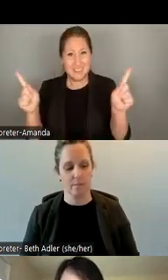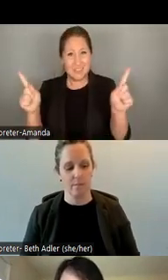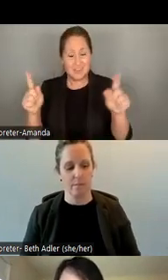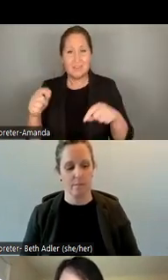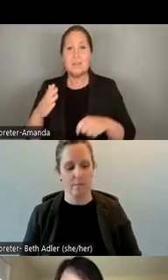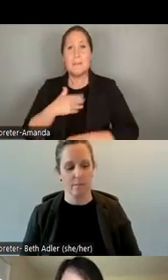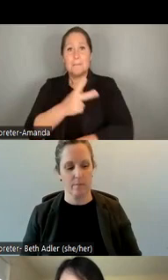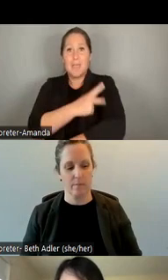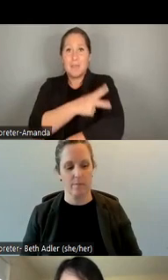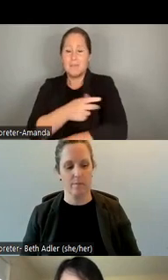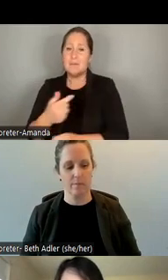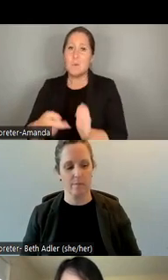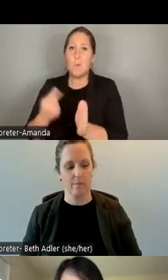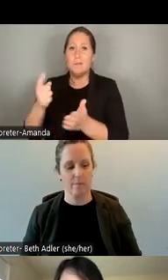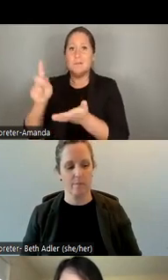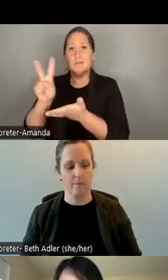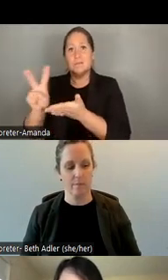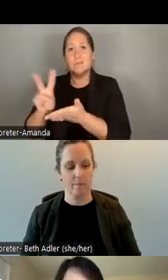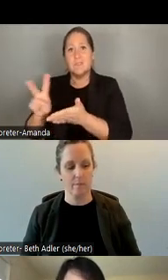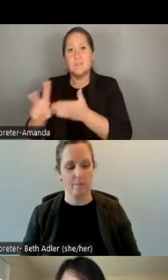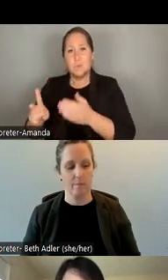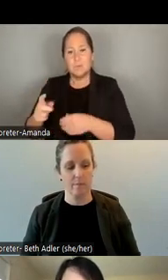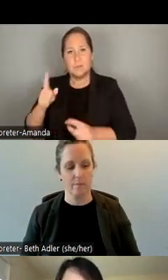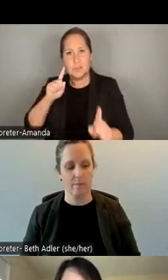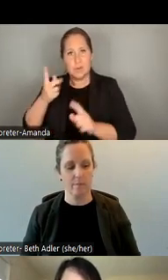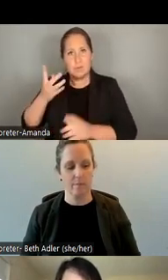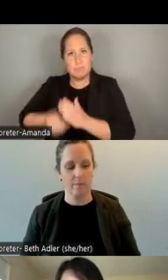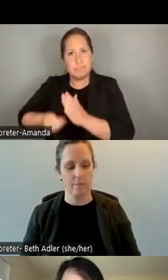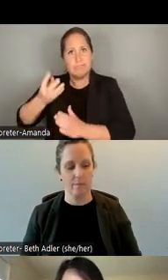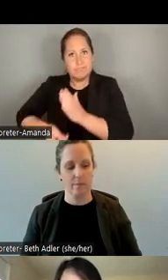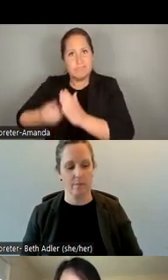two weeks we have about 40 patients a year here I just found out actually about an hour before this